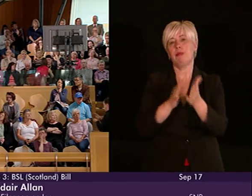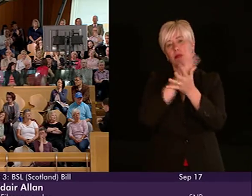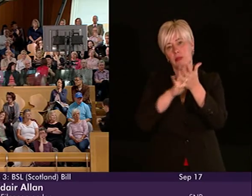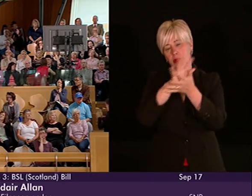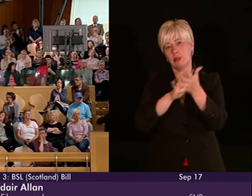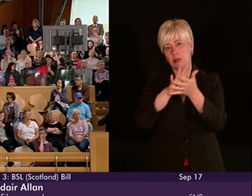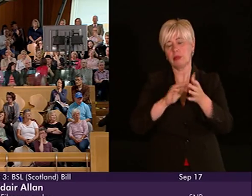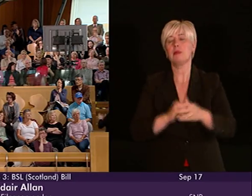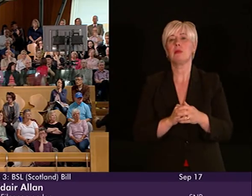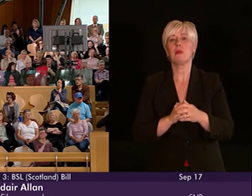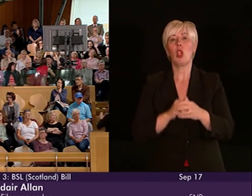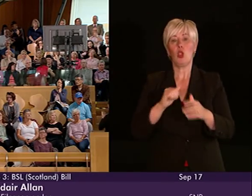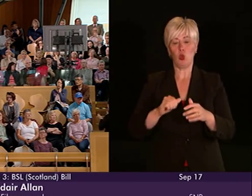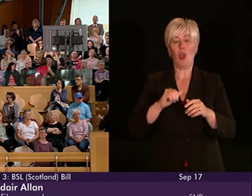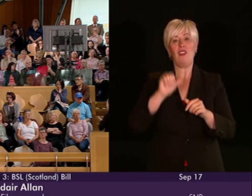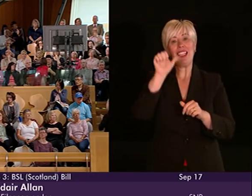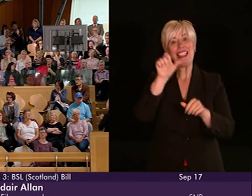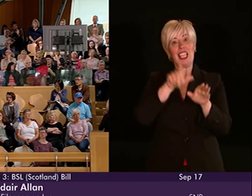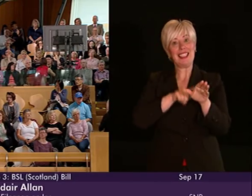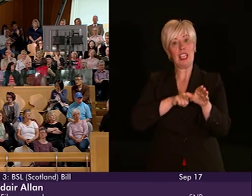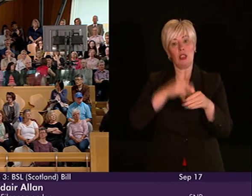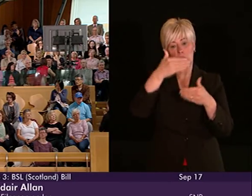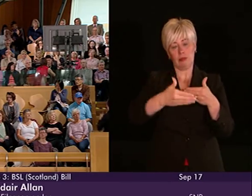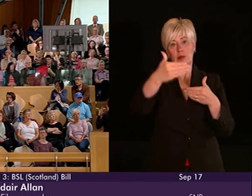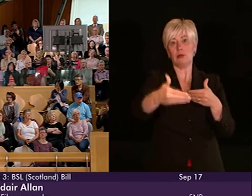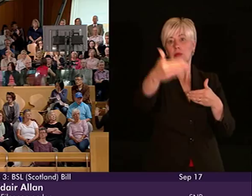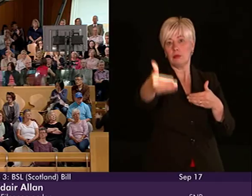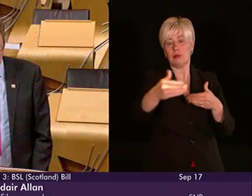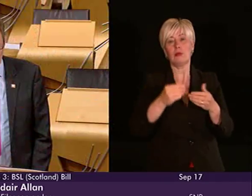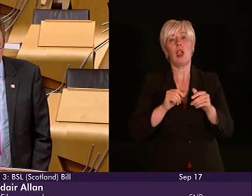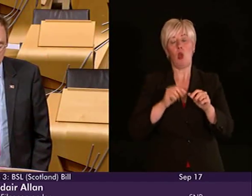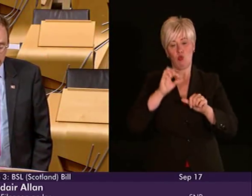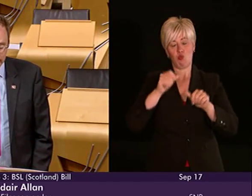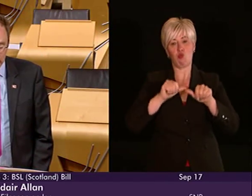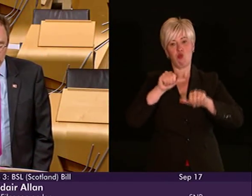national progress reports, which will be published every six years, will be accessible to BSL